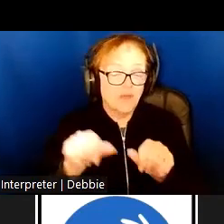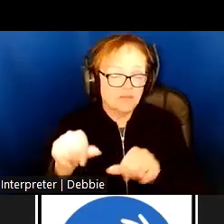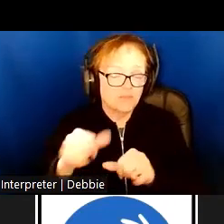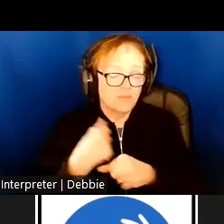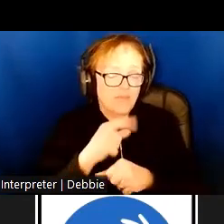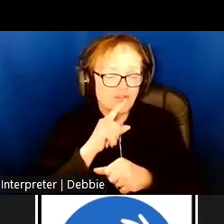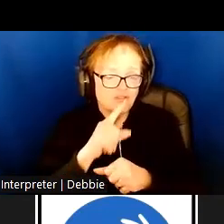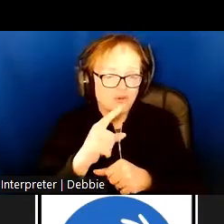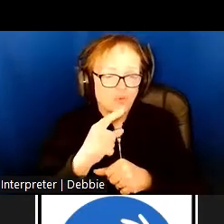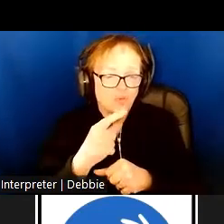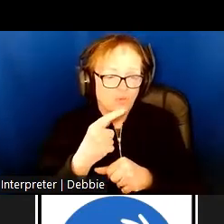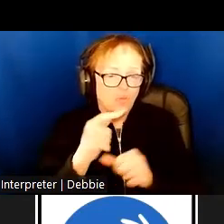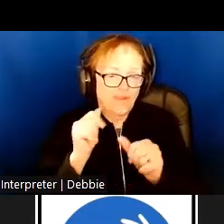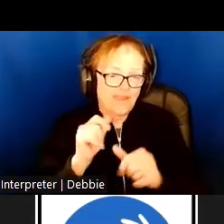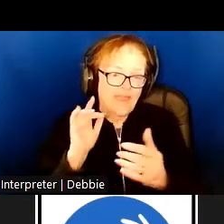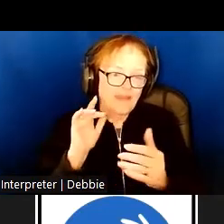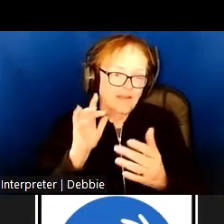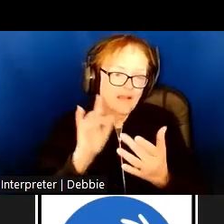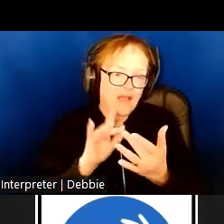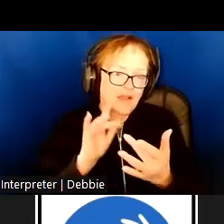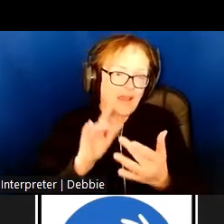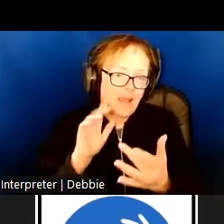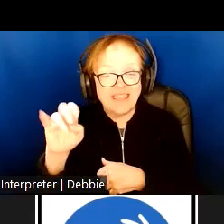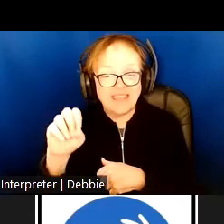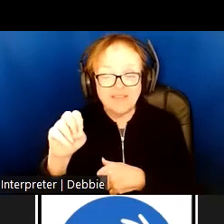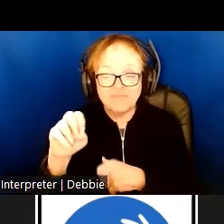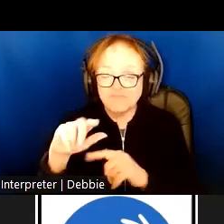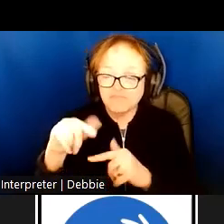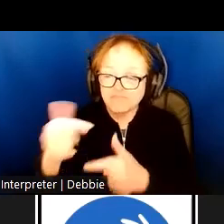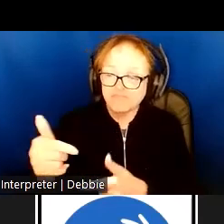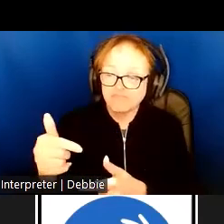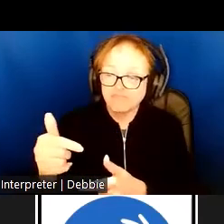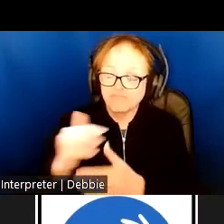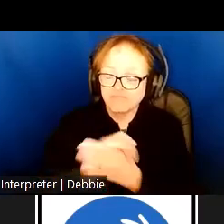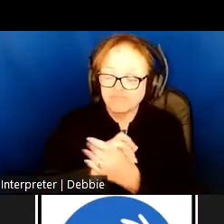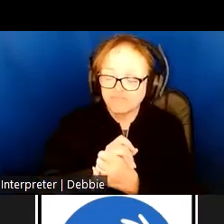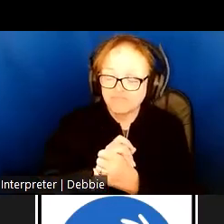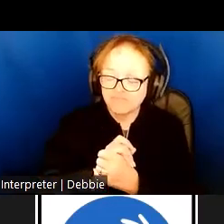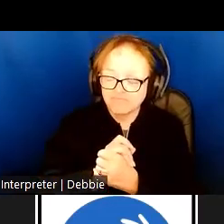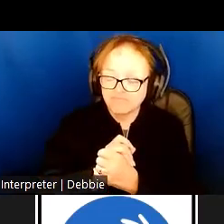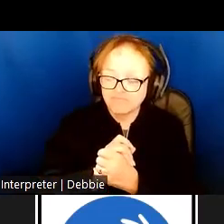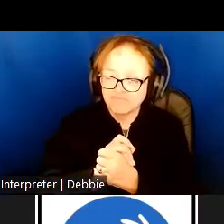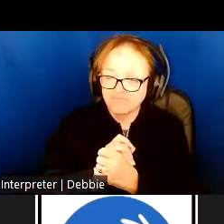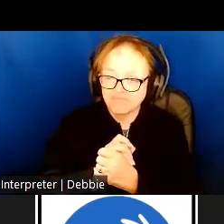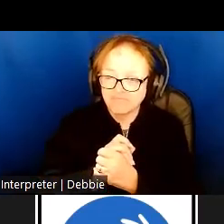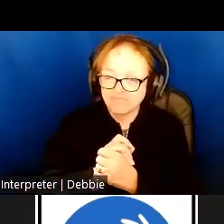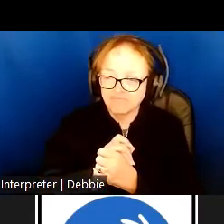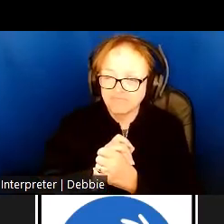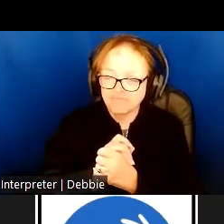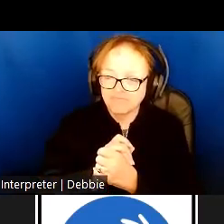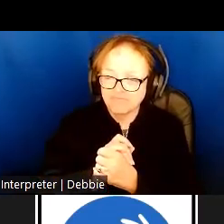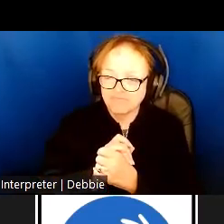back to you in a timely fashion.